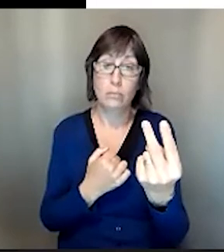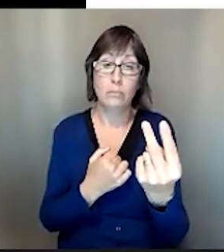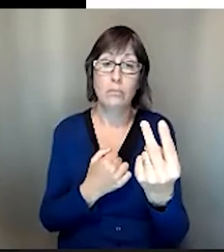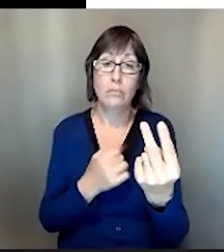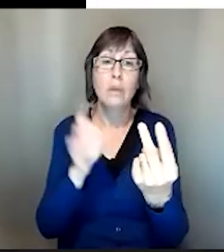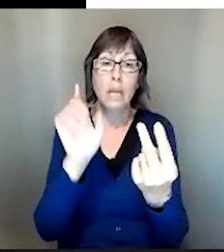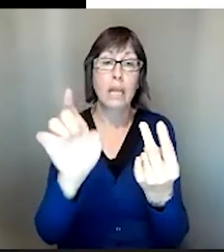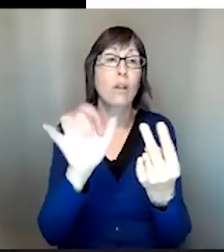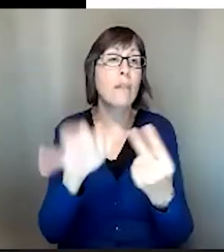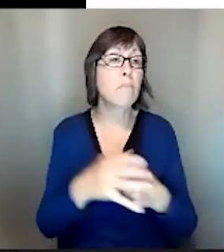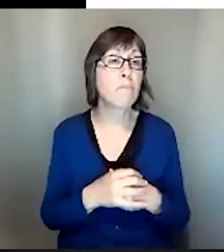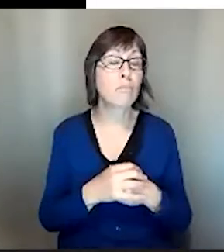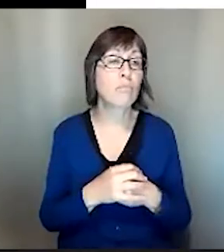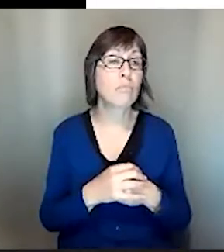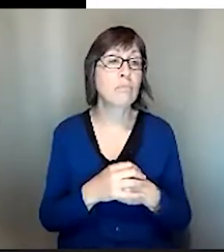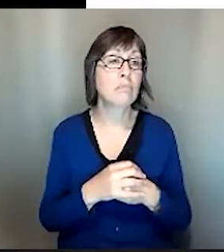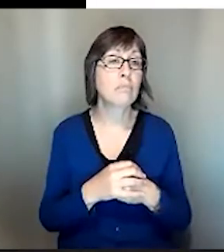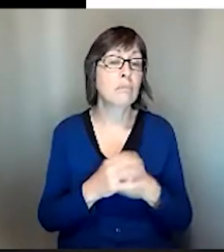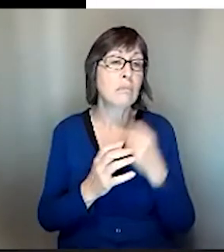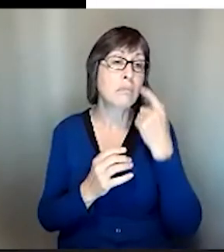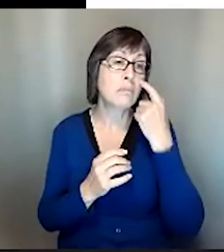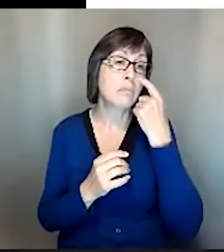that.